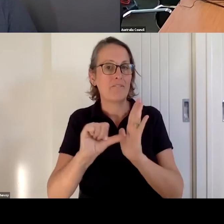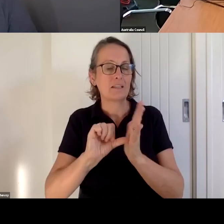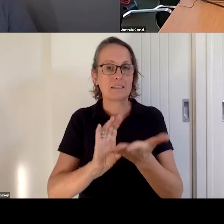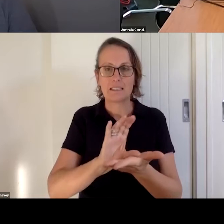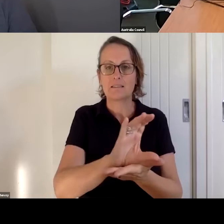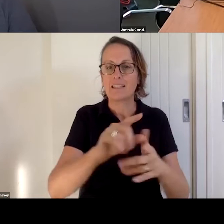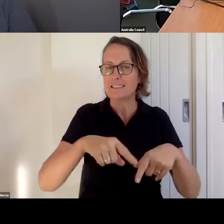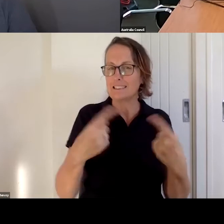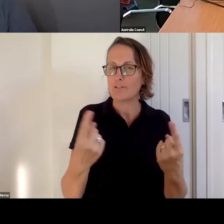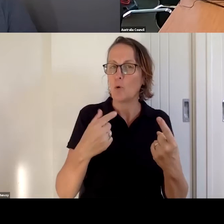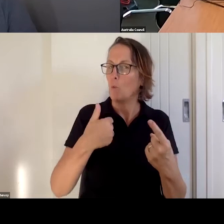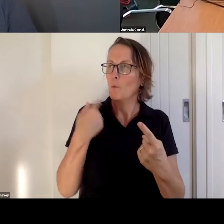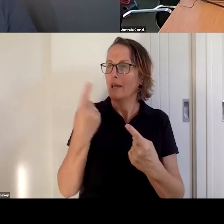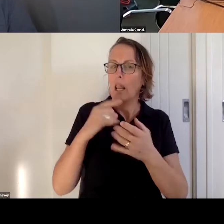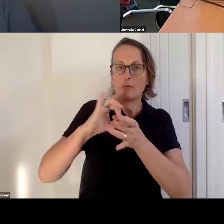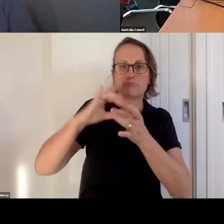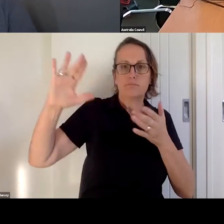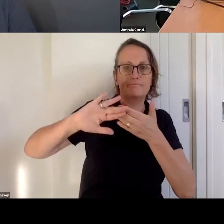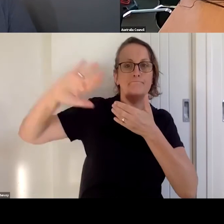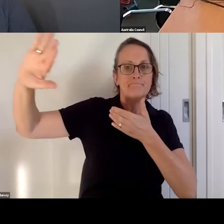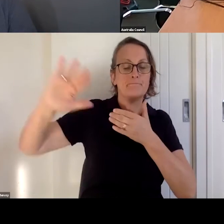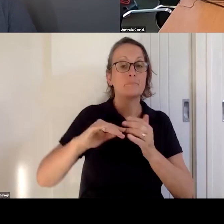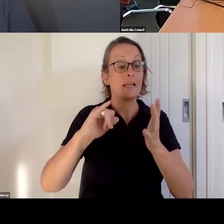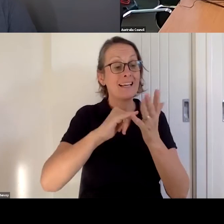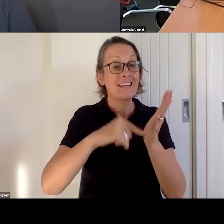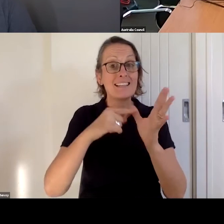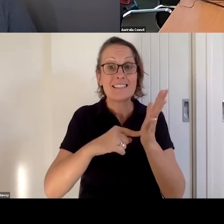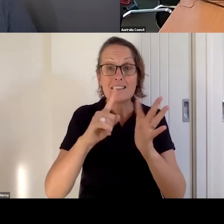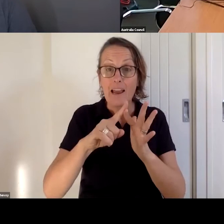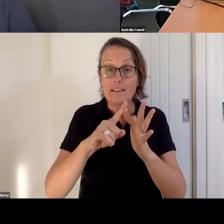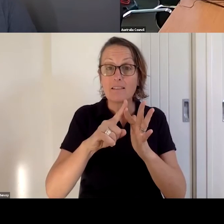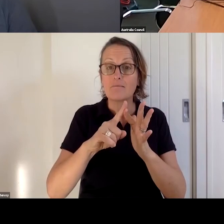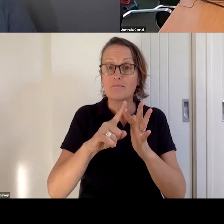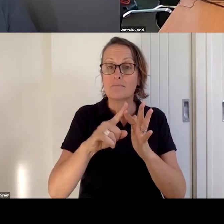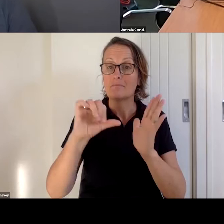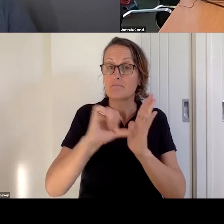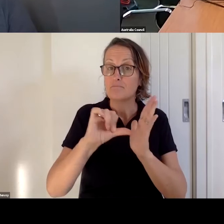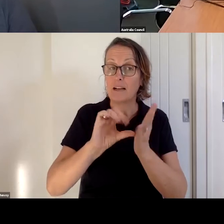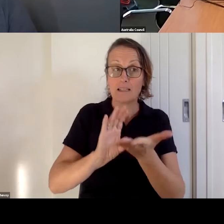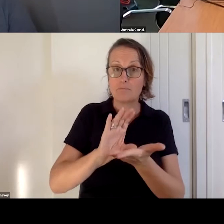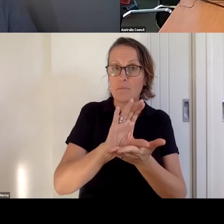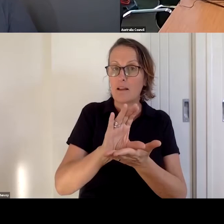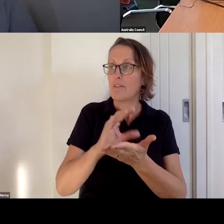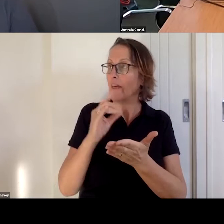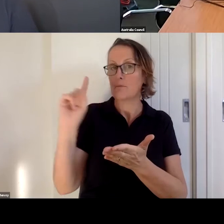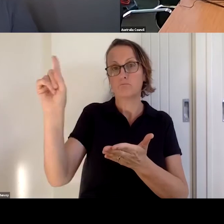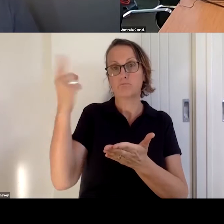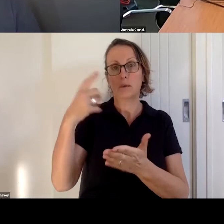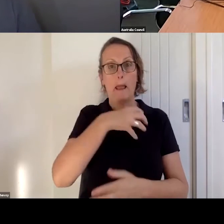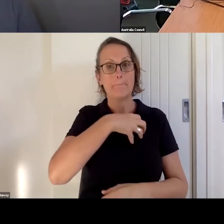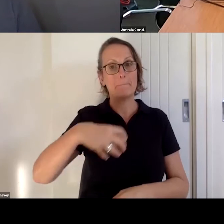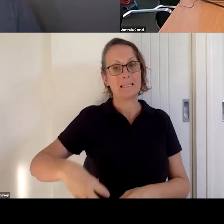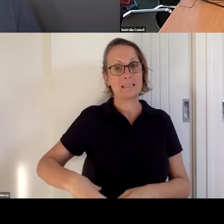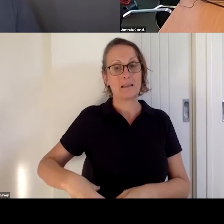work, where they have a Minister involved in the decisions. We have peers that make the